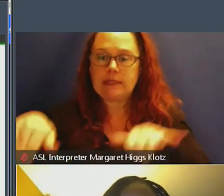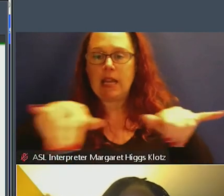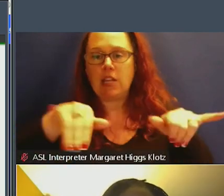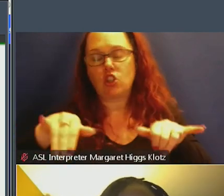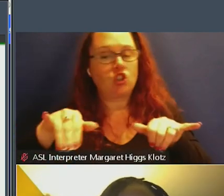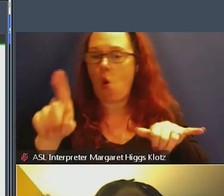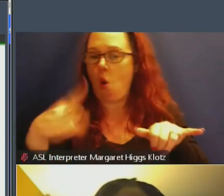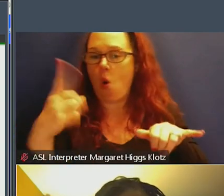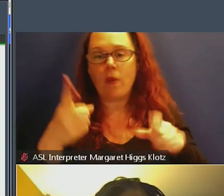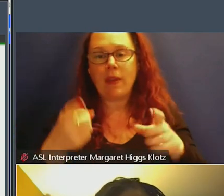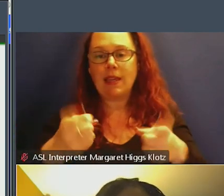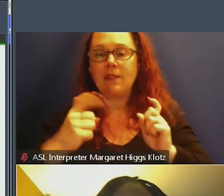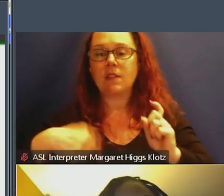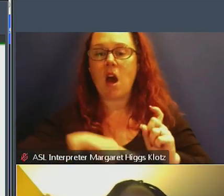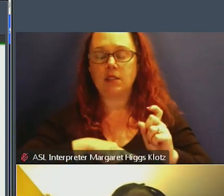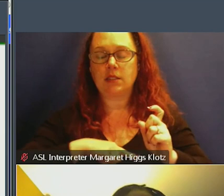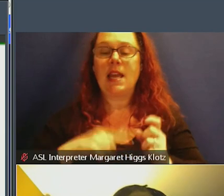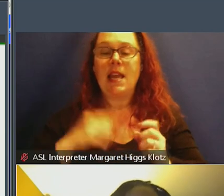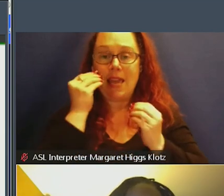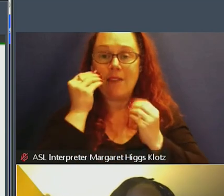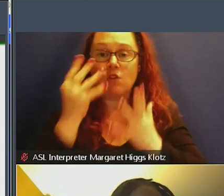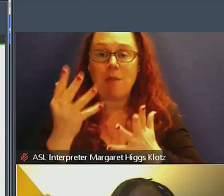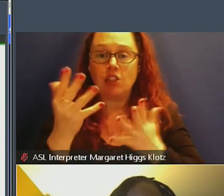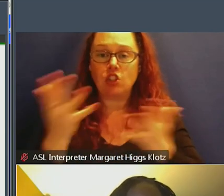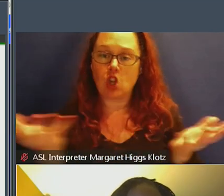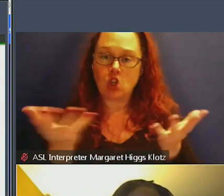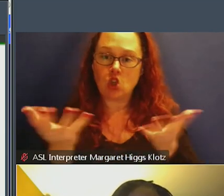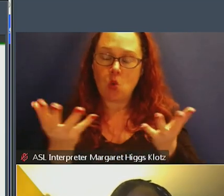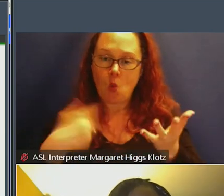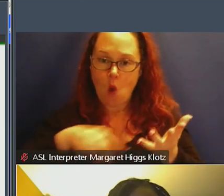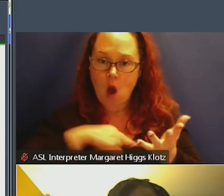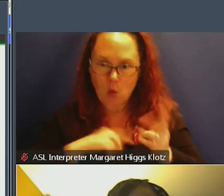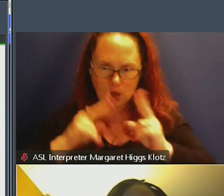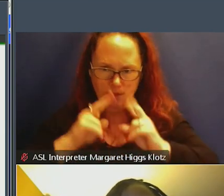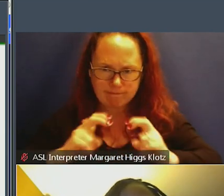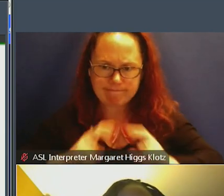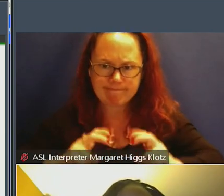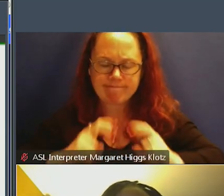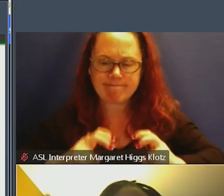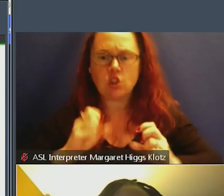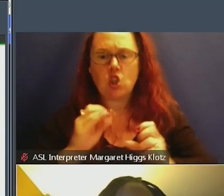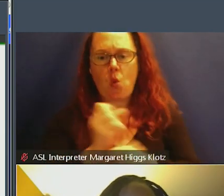what we should be looking for so that we try to standardize it so that we try to make sure that when we're dealing with